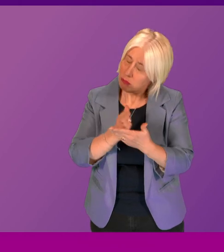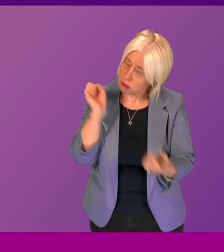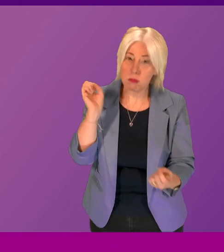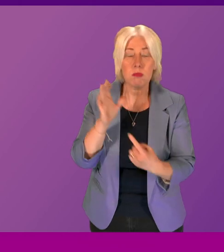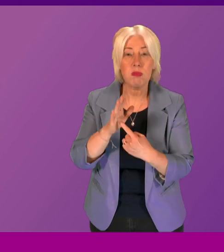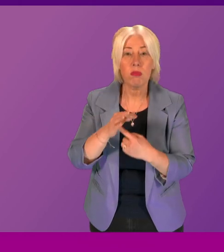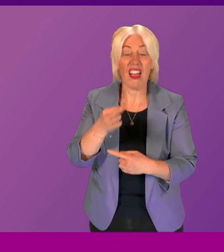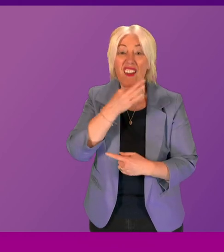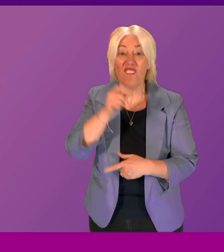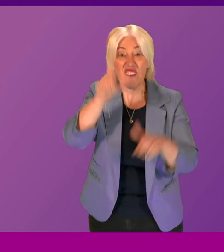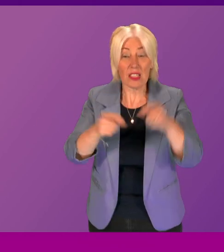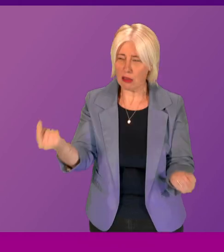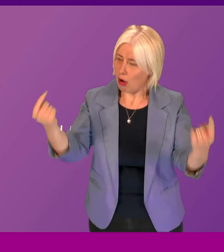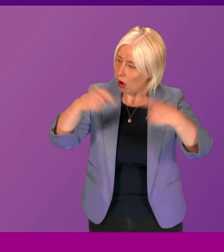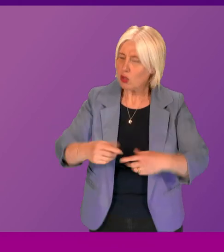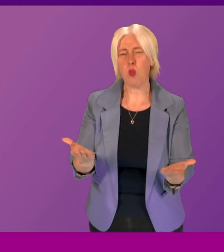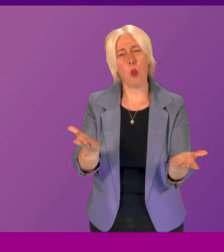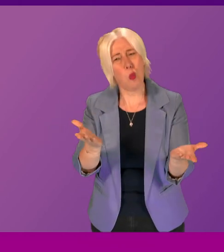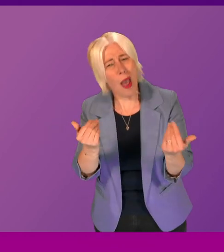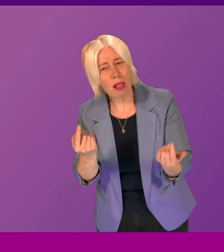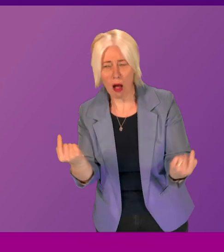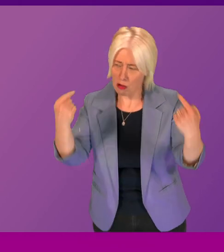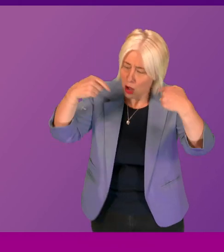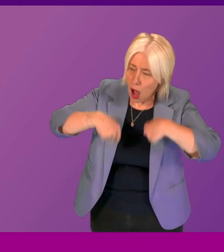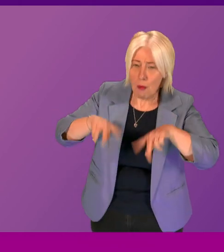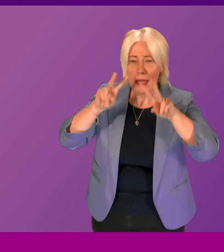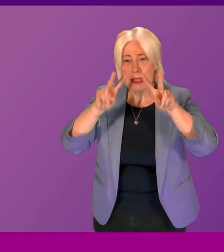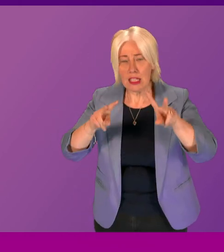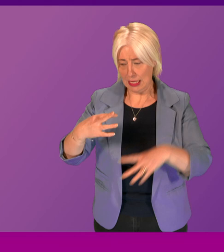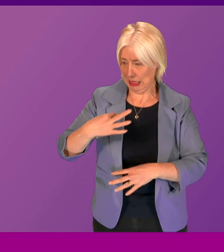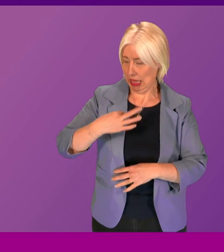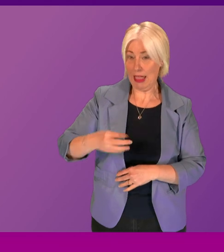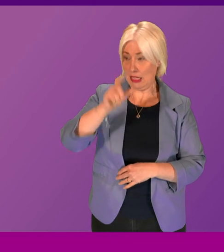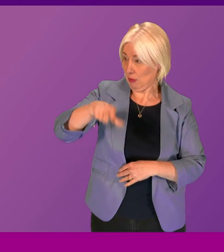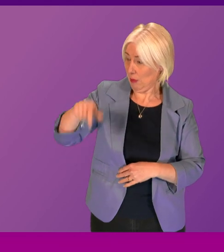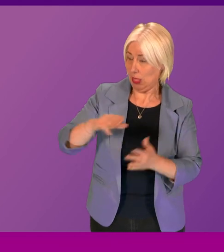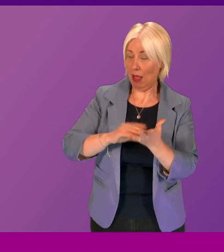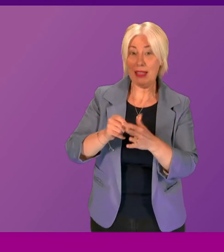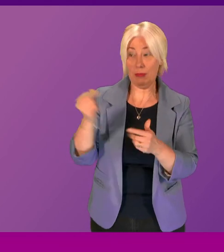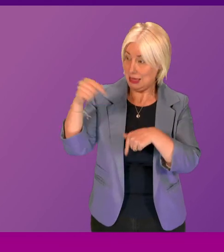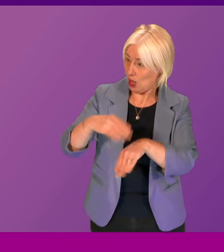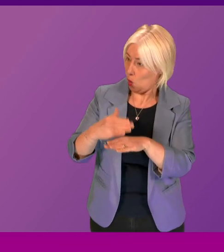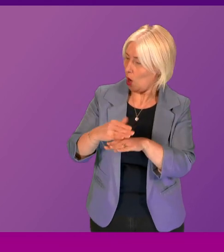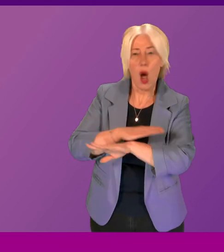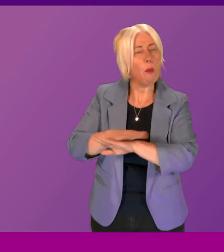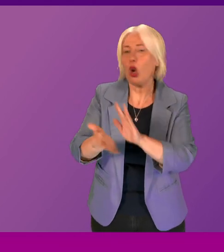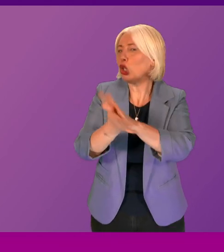Visitors are very welcome to attend to see their elected representatives at work, but not to disrupt that work.